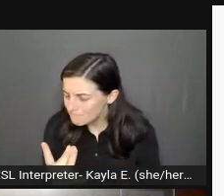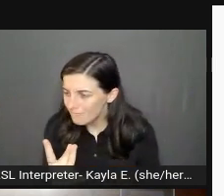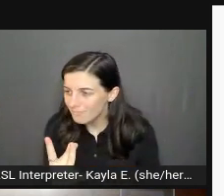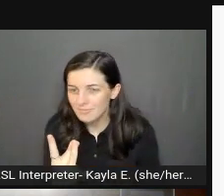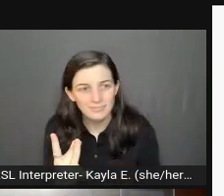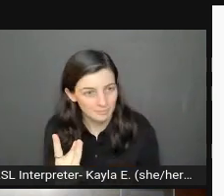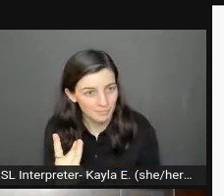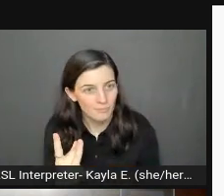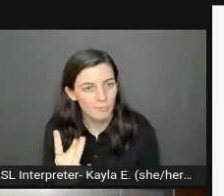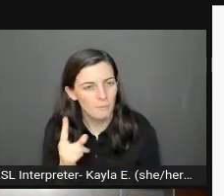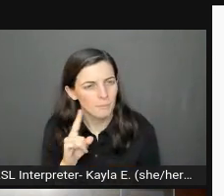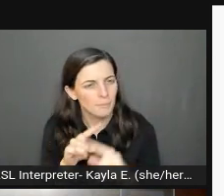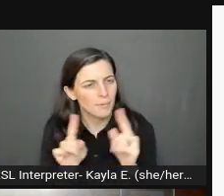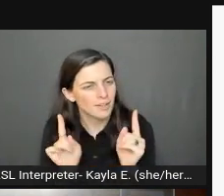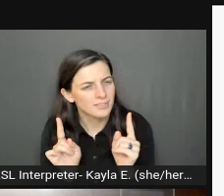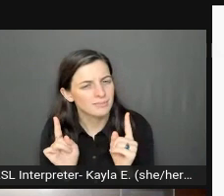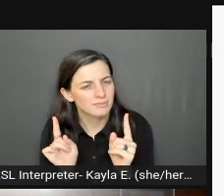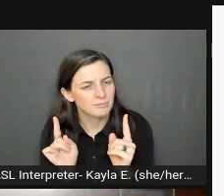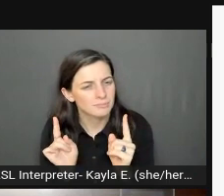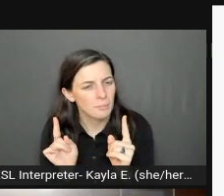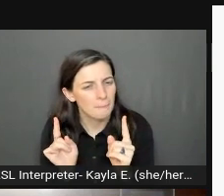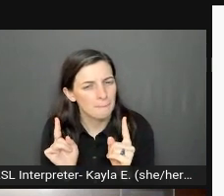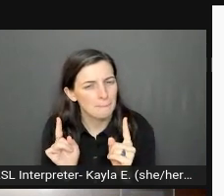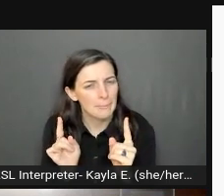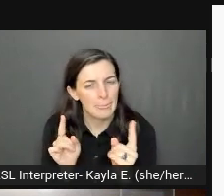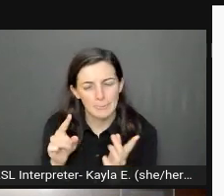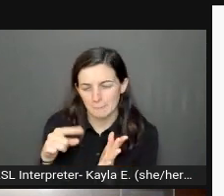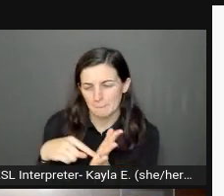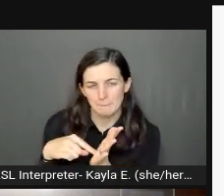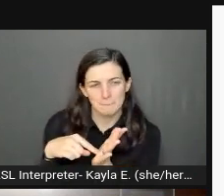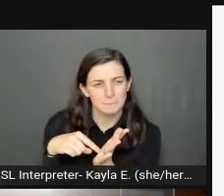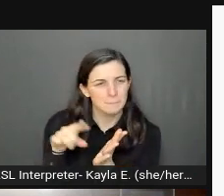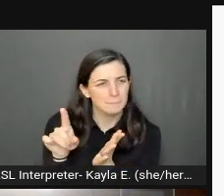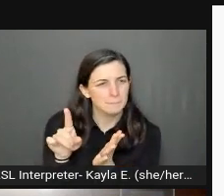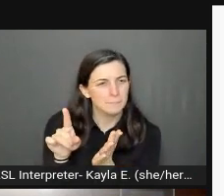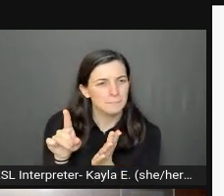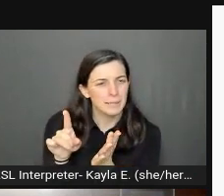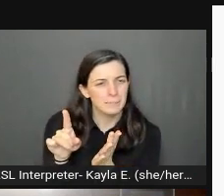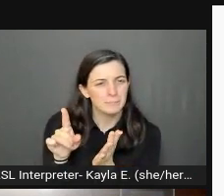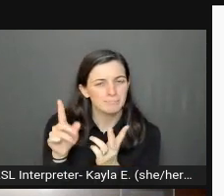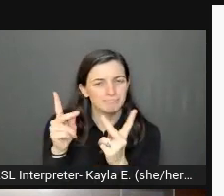but the payment place is set too high.